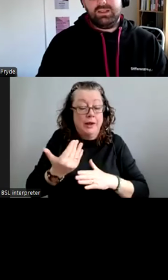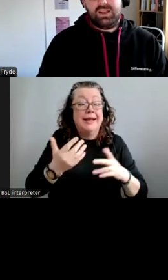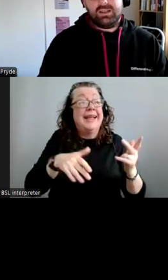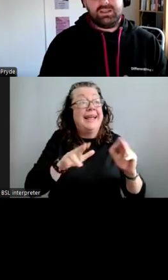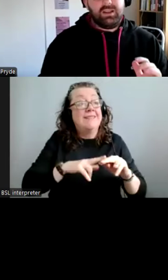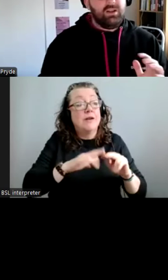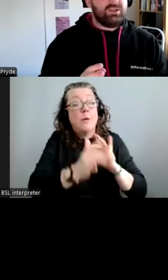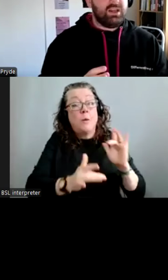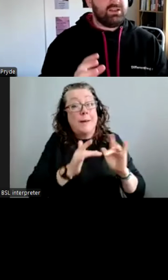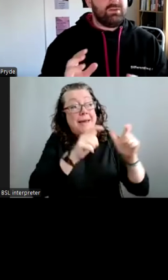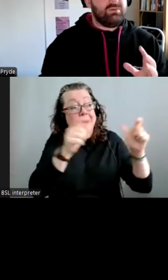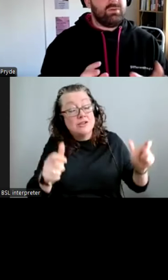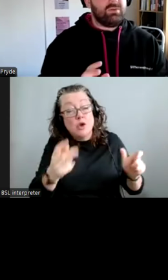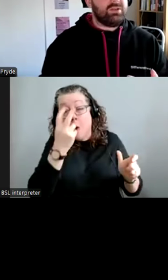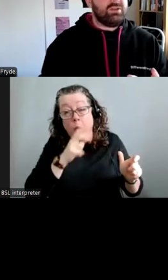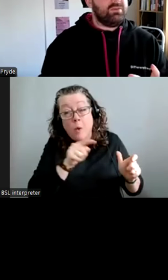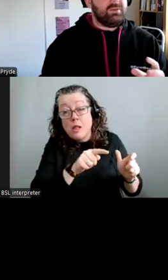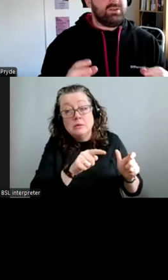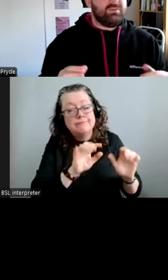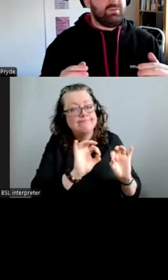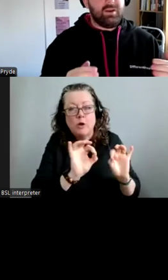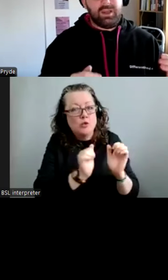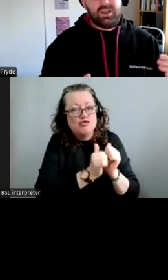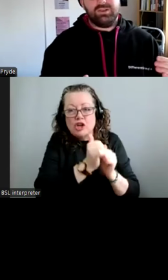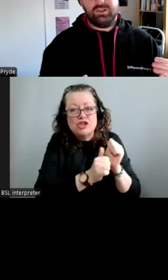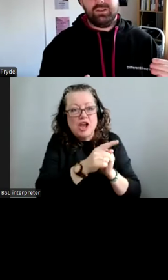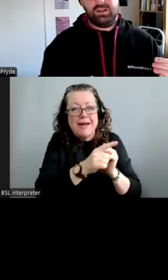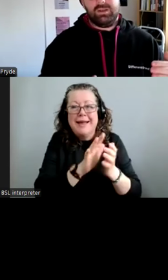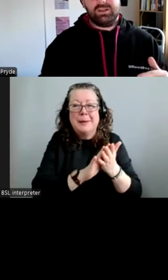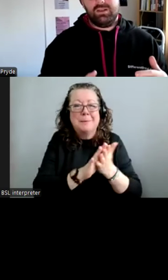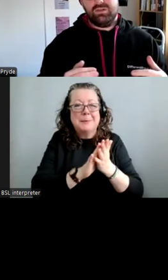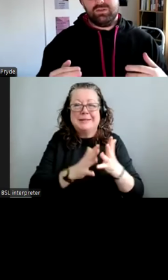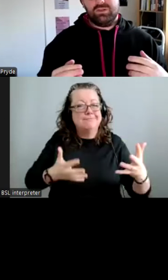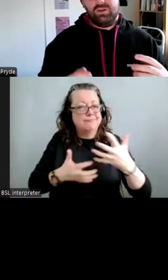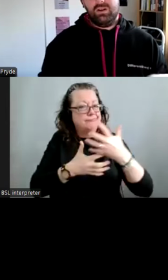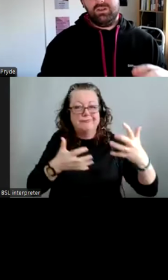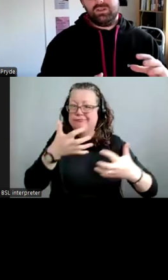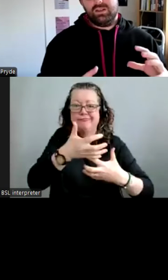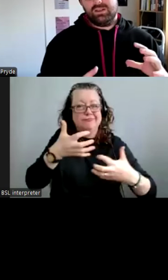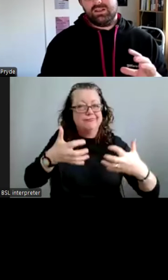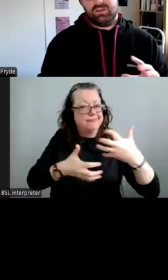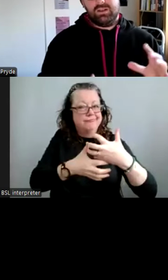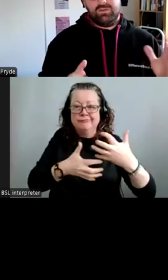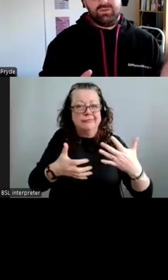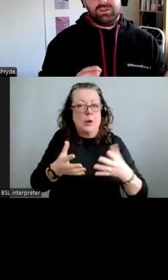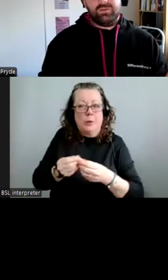essentially assistive technology has no real structure to be able to jump about a page. It means that users who are using accessibility are forced